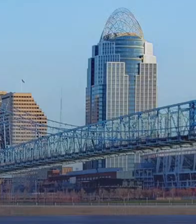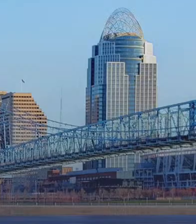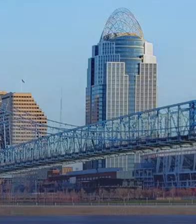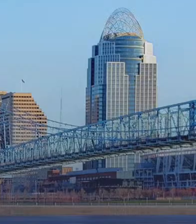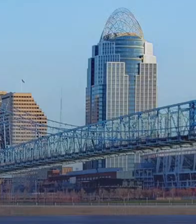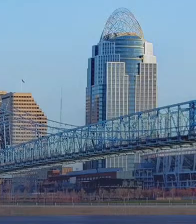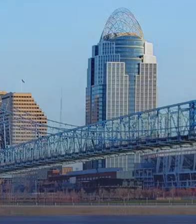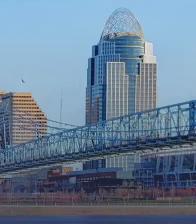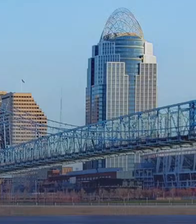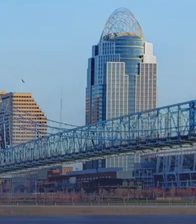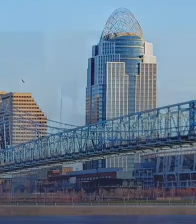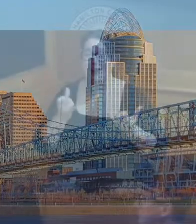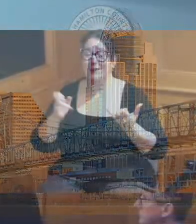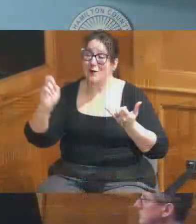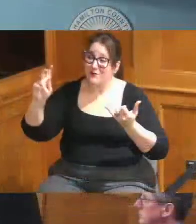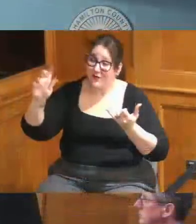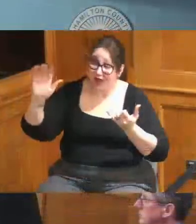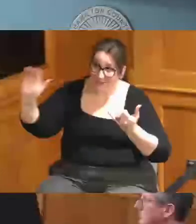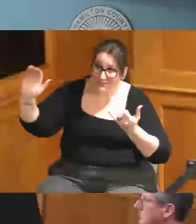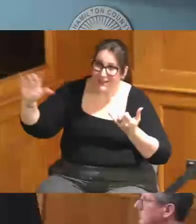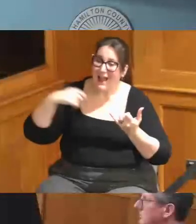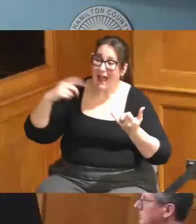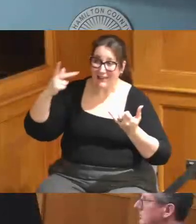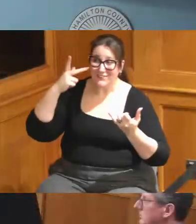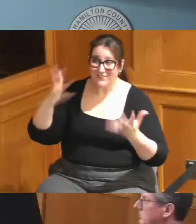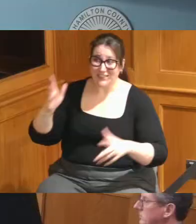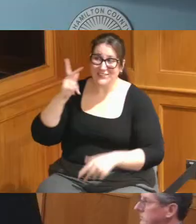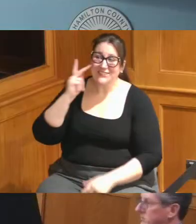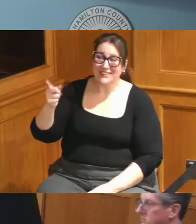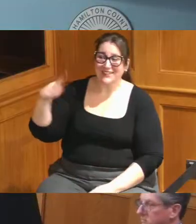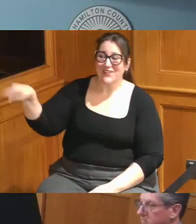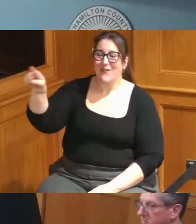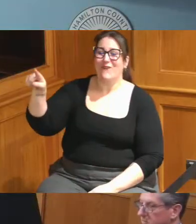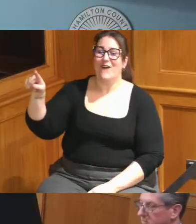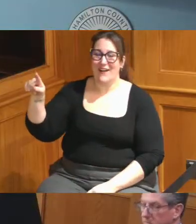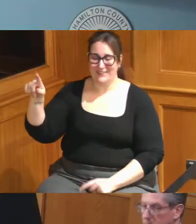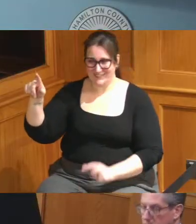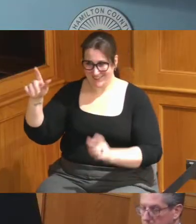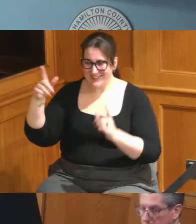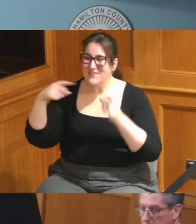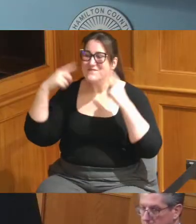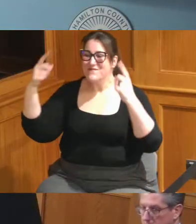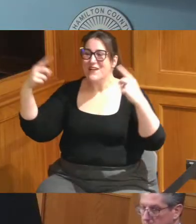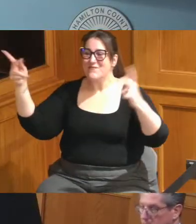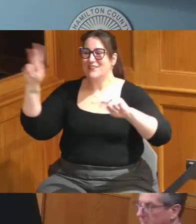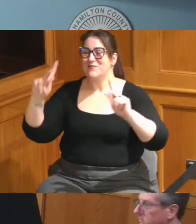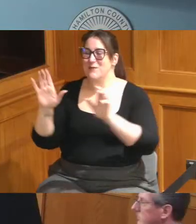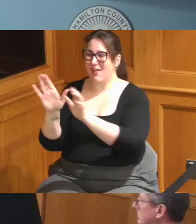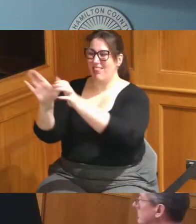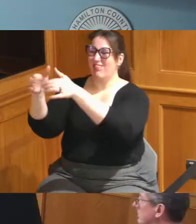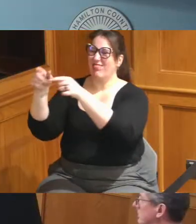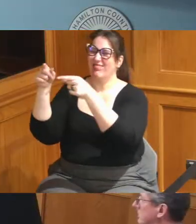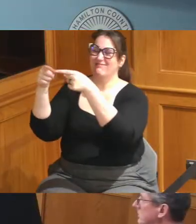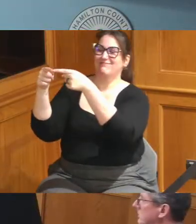right, you all over there. I see you. I see you. The celebrities are holding court over there.